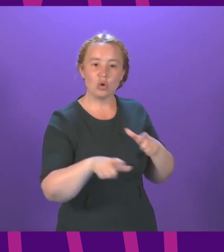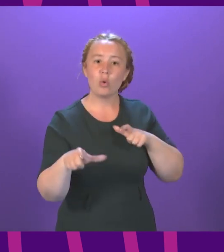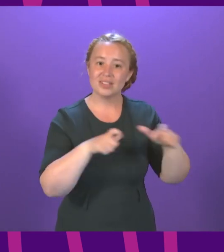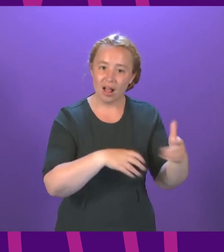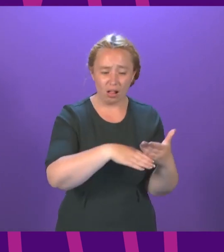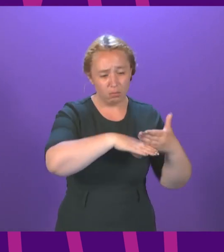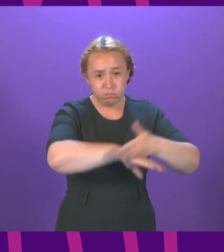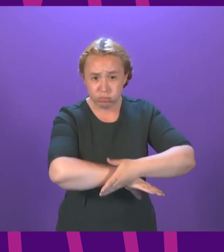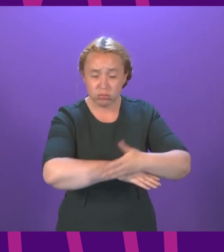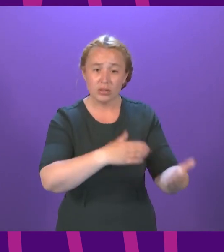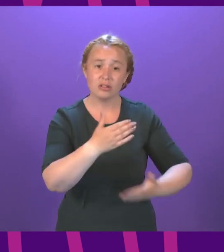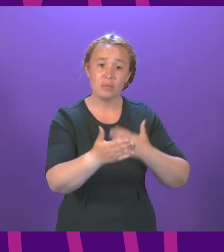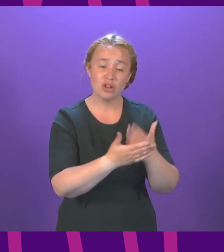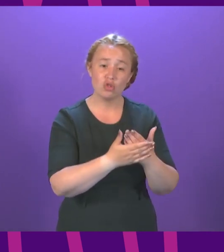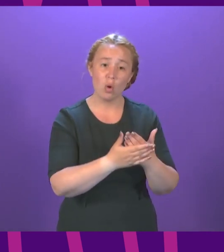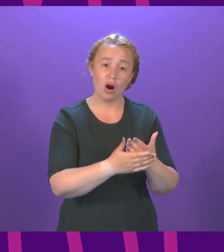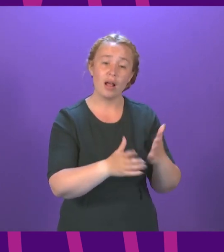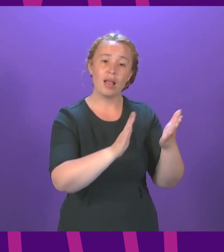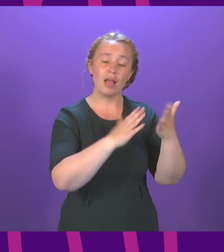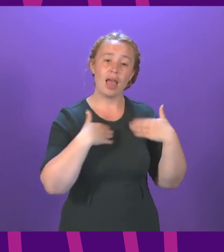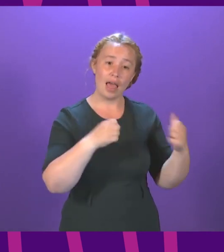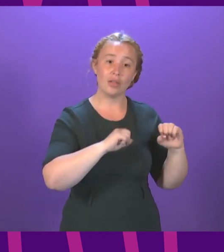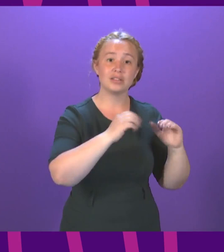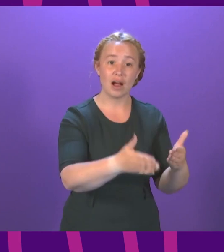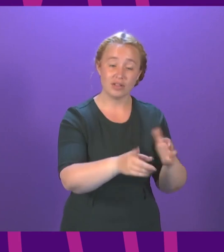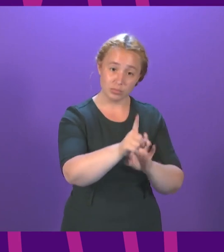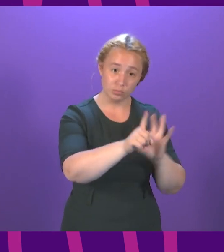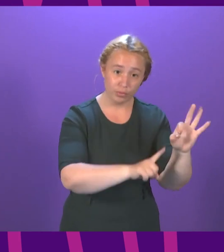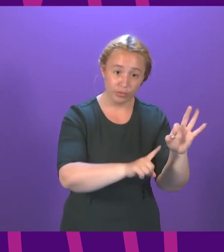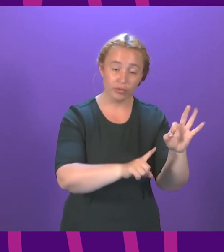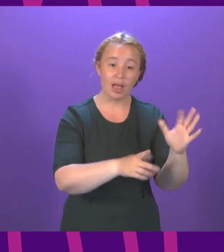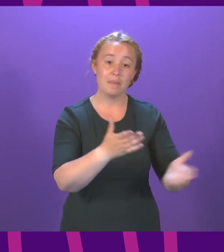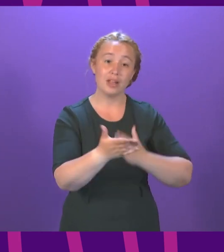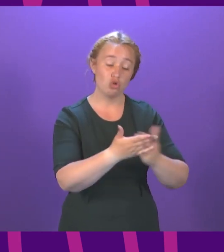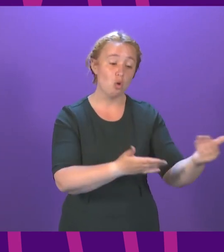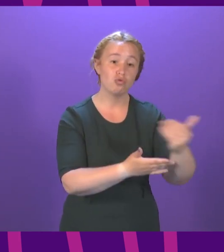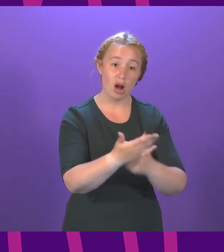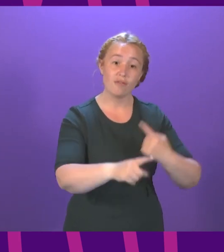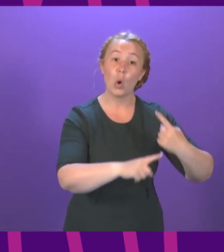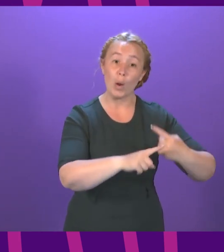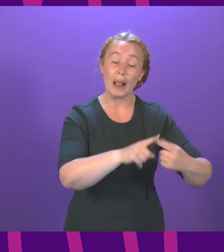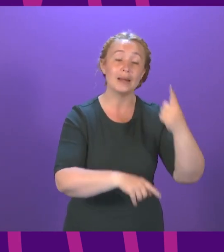consequences of the pressure on the health service but also to reduce that pressure and to recover as quickly as possible. I will ask the Cabinet